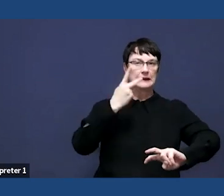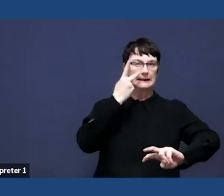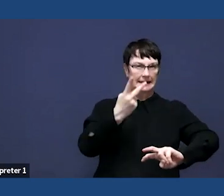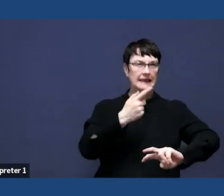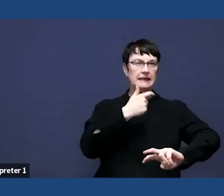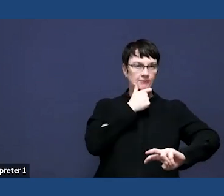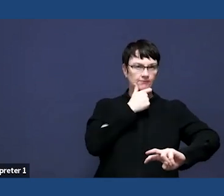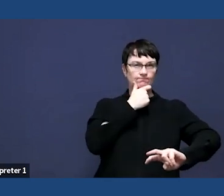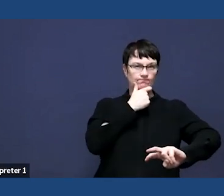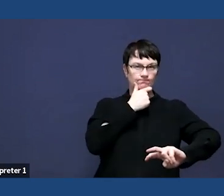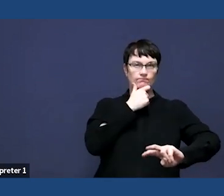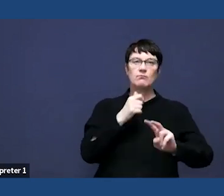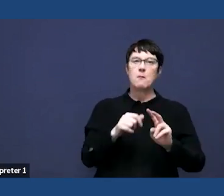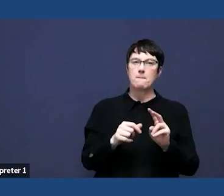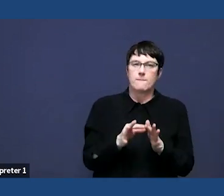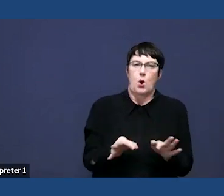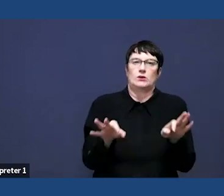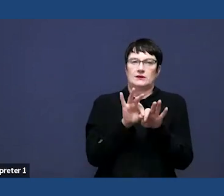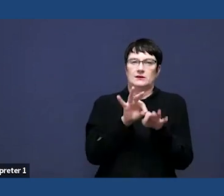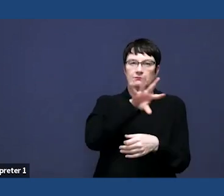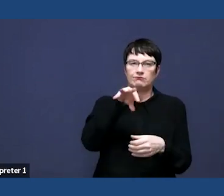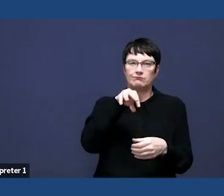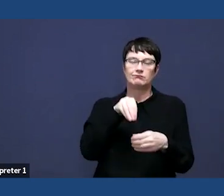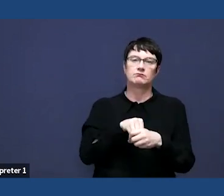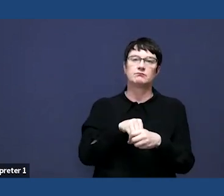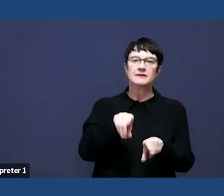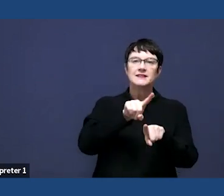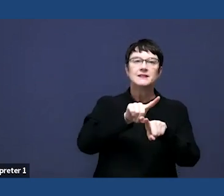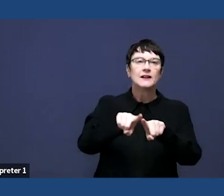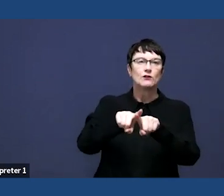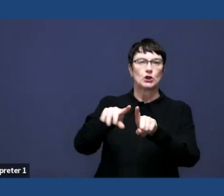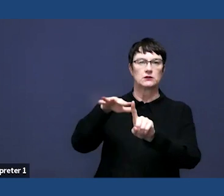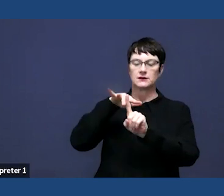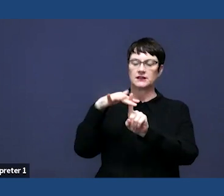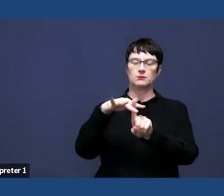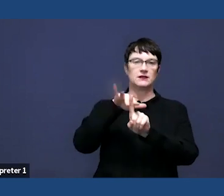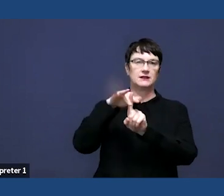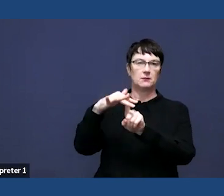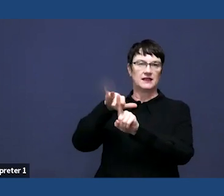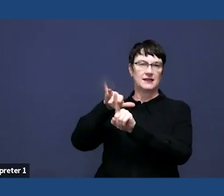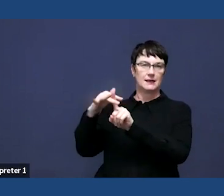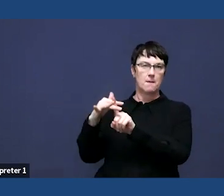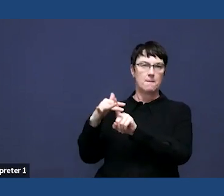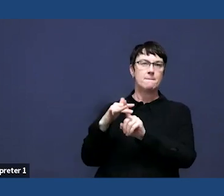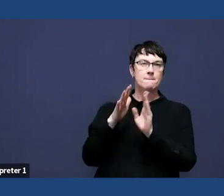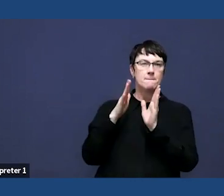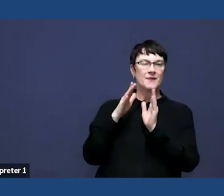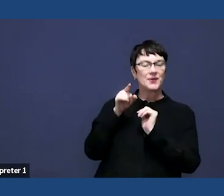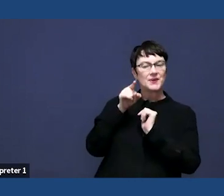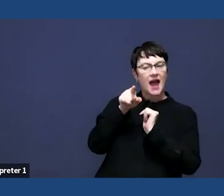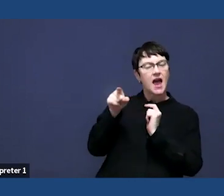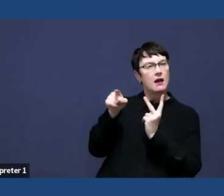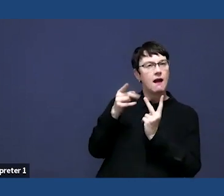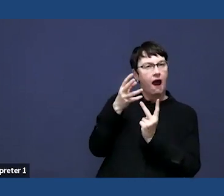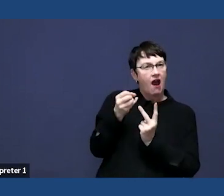Michael, thank you for speaking about that and Hazel, touching on that as well.